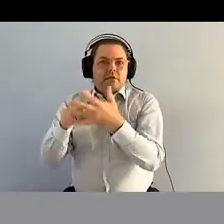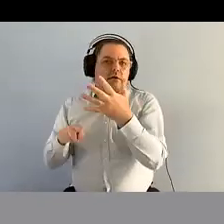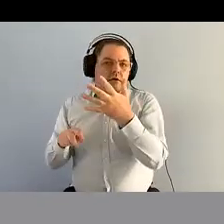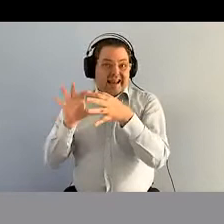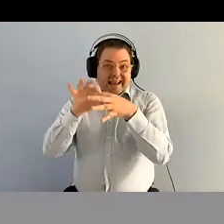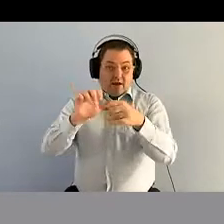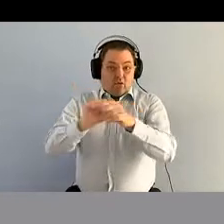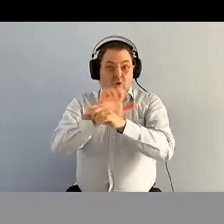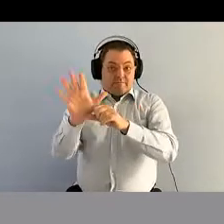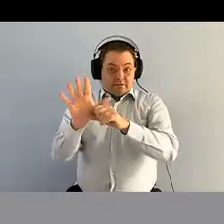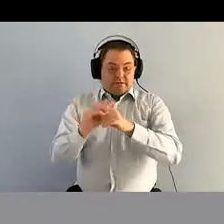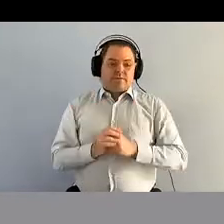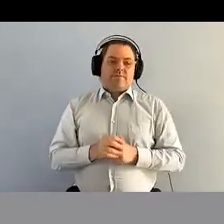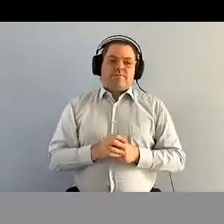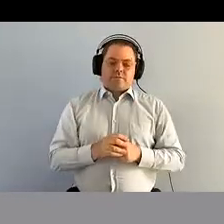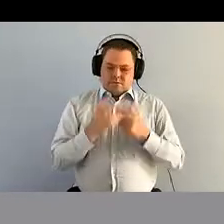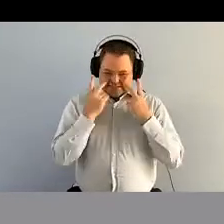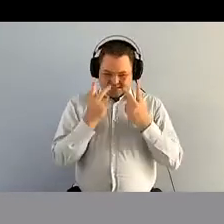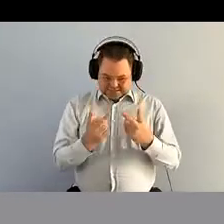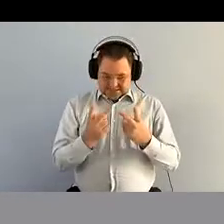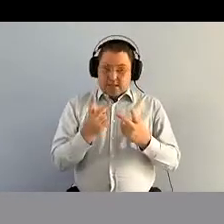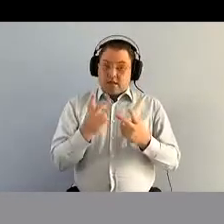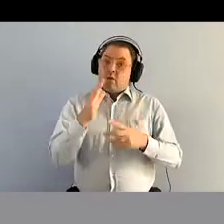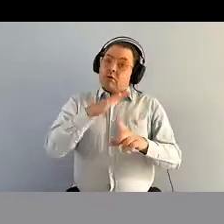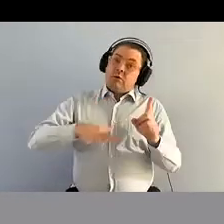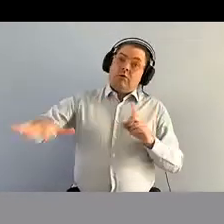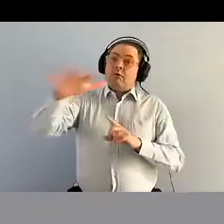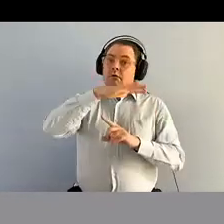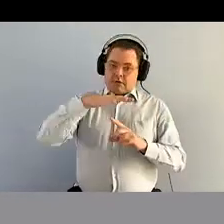impacts of the pandemic. What I have on the slide here is on the rvendz